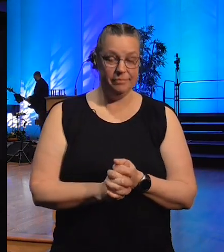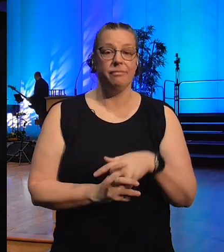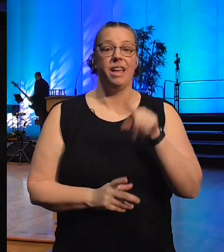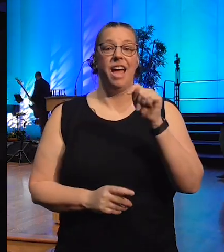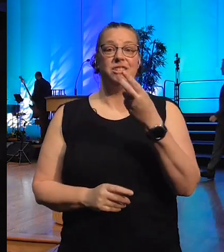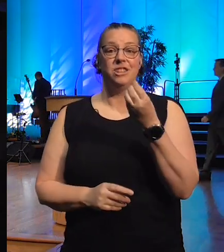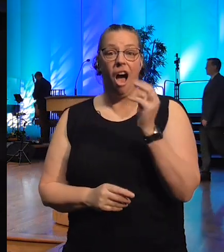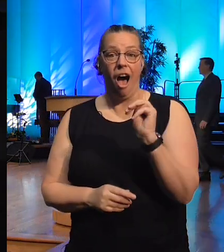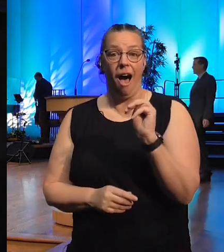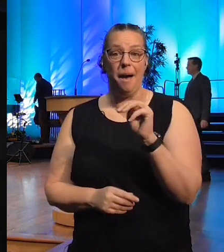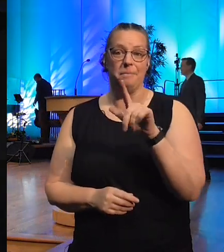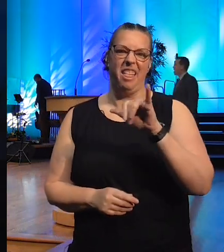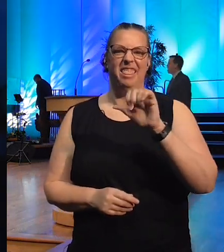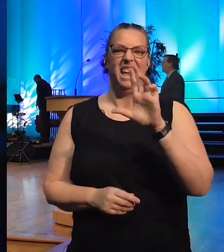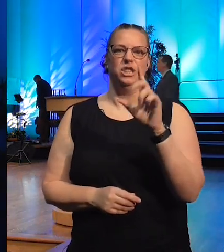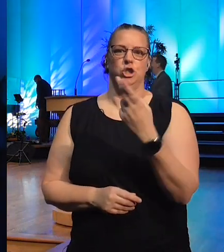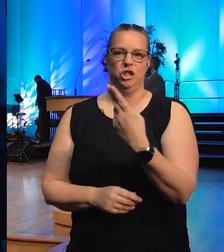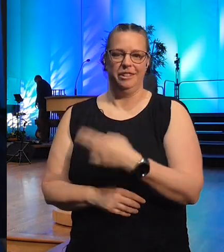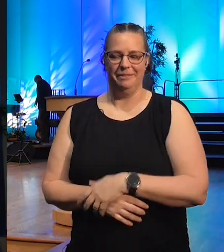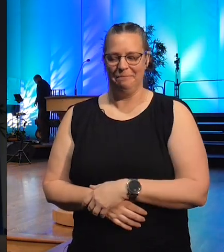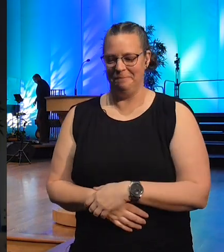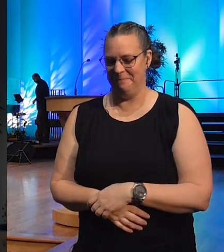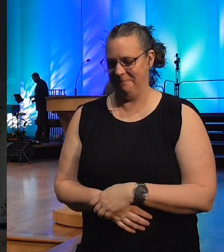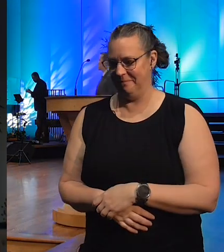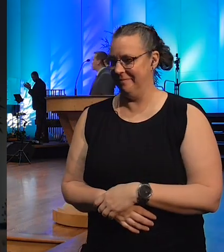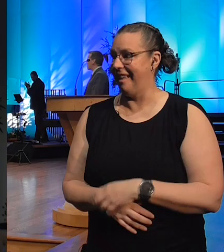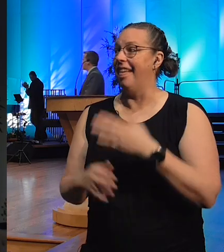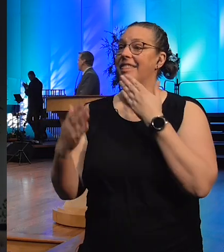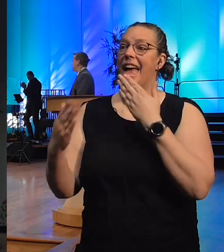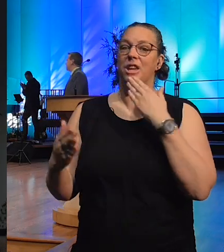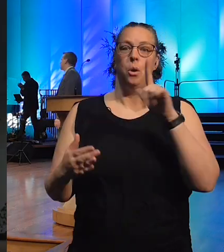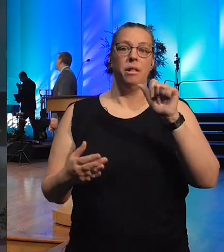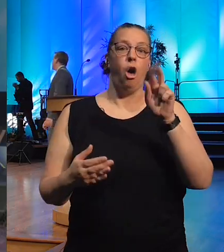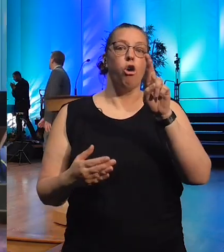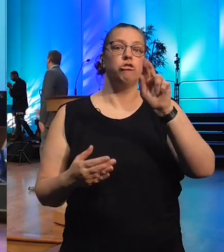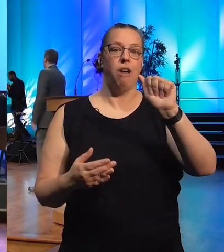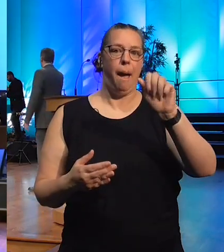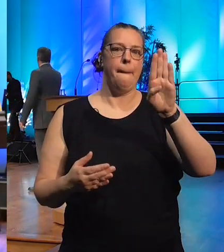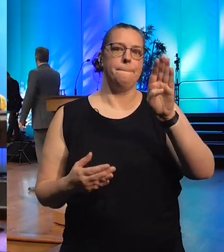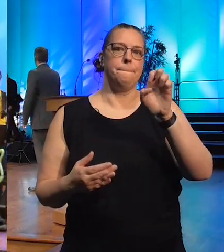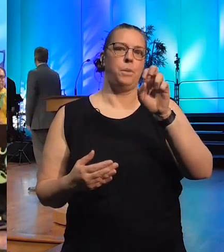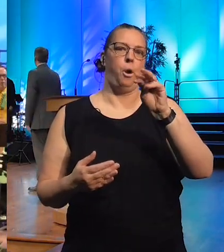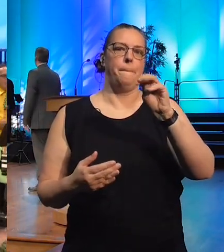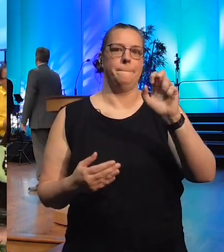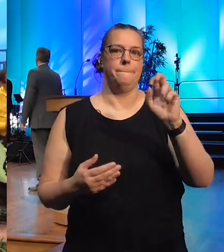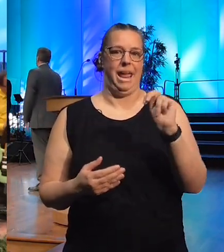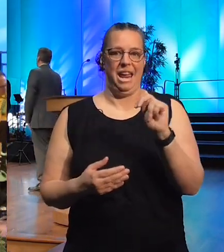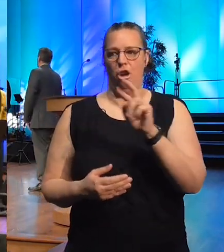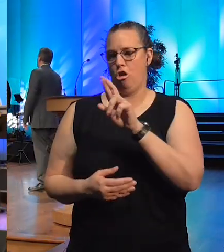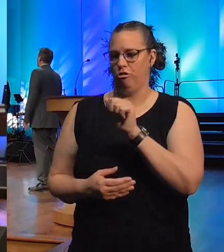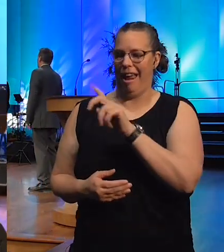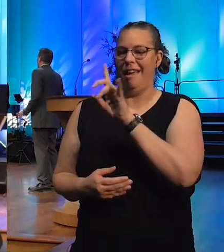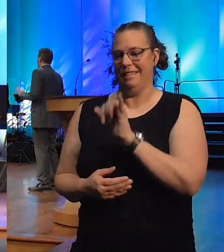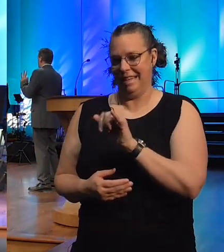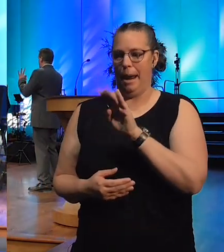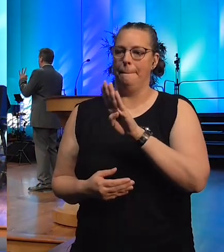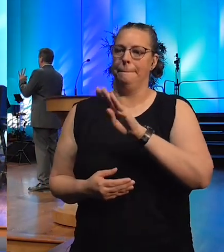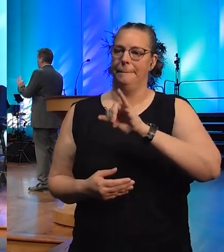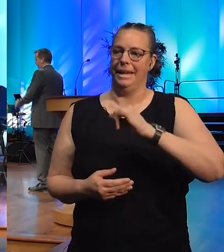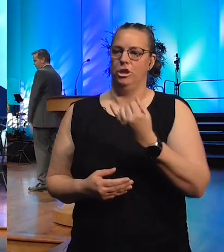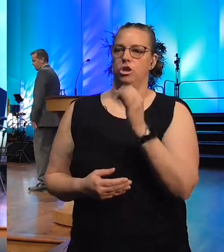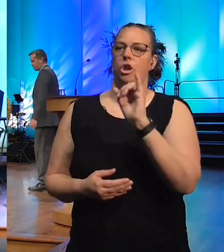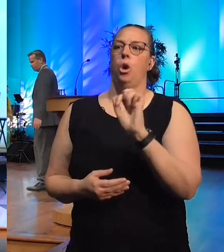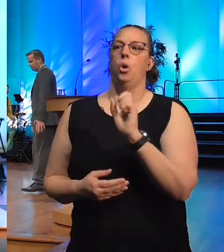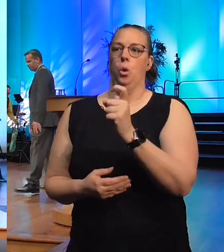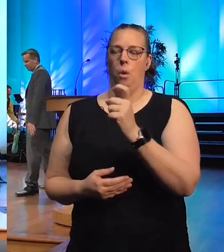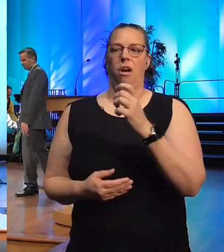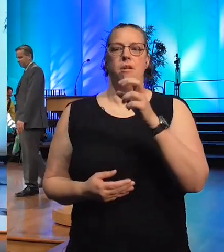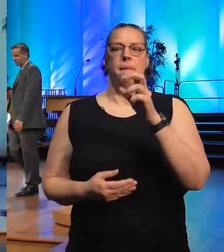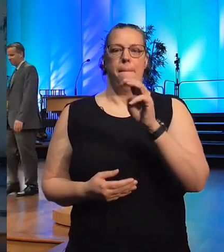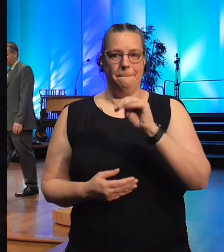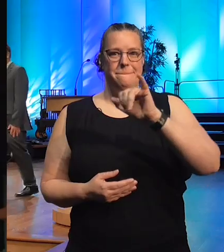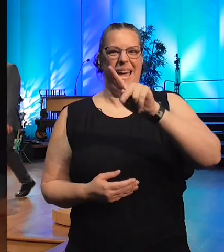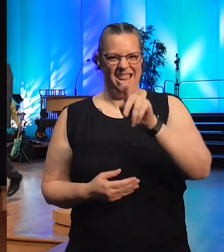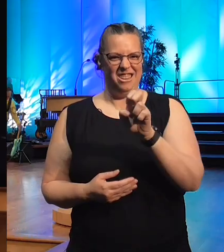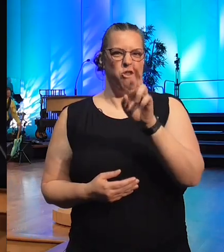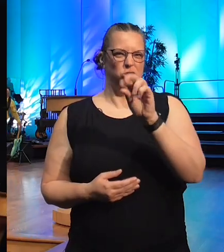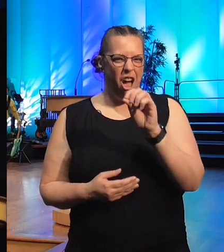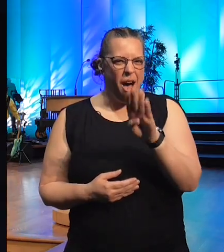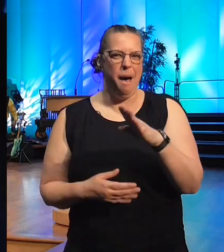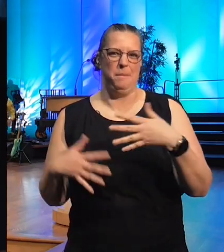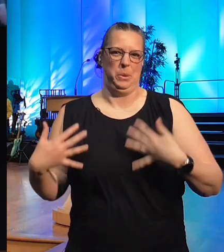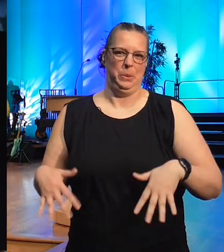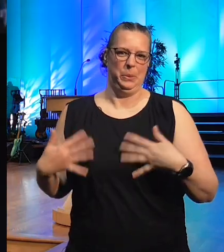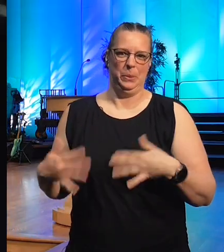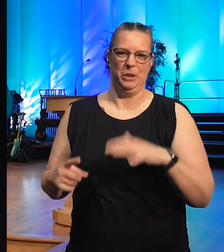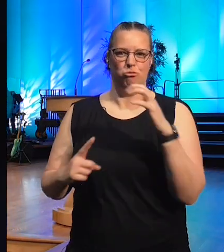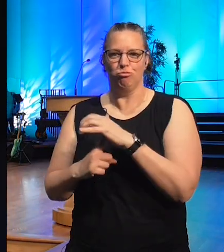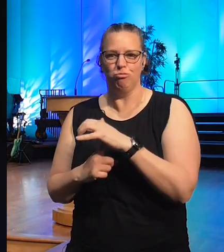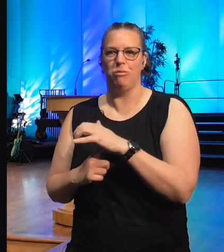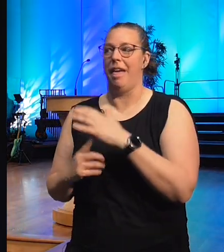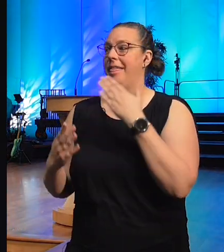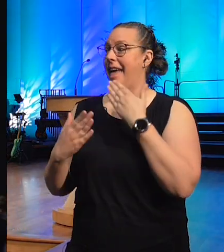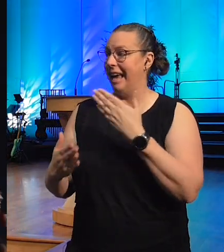Lich thank you Laura Burman Randy beu Mike Rob the best thank you Genevie and Elina